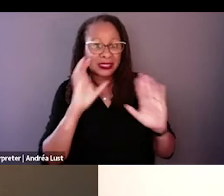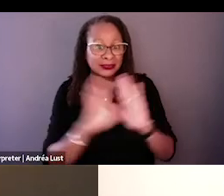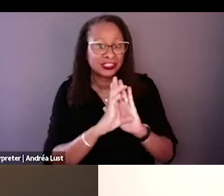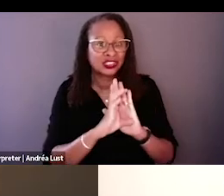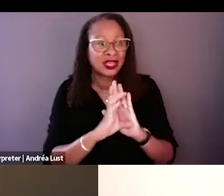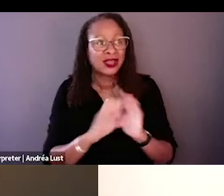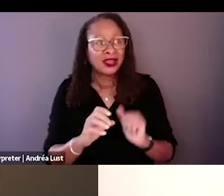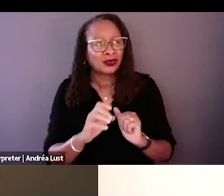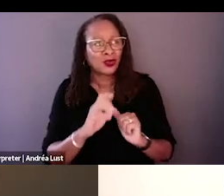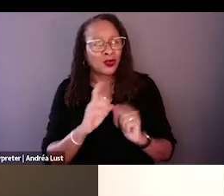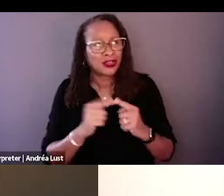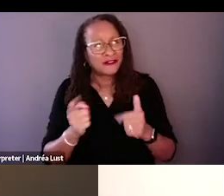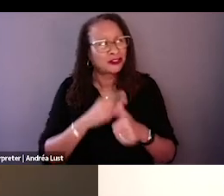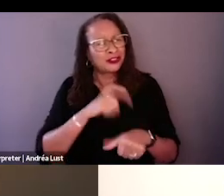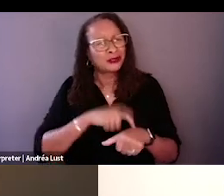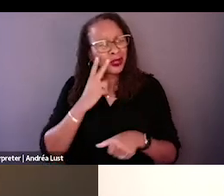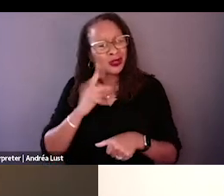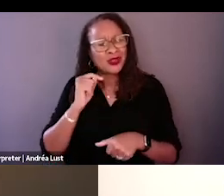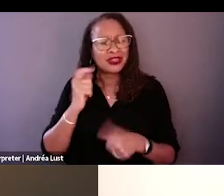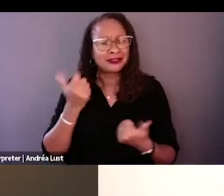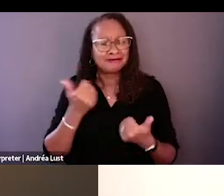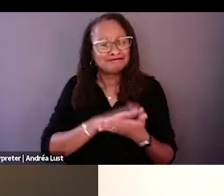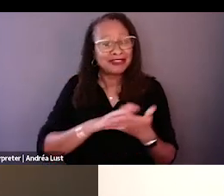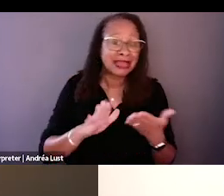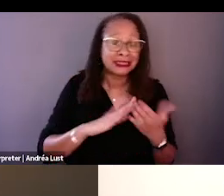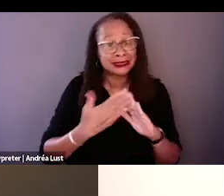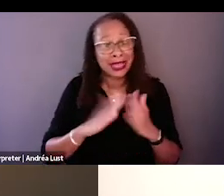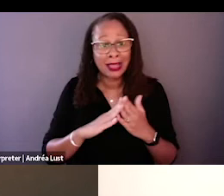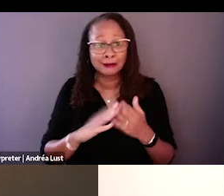Here we see it happened to individual after individual after individual.